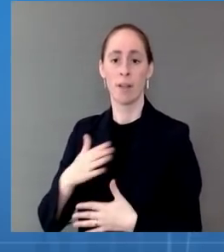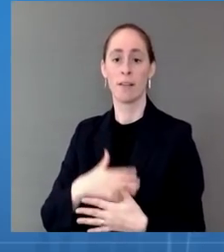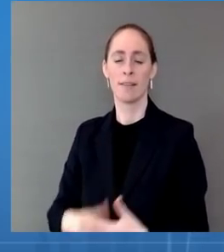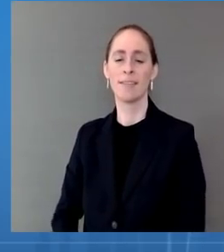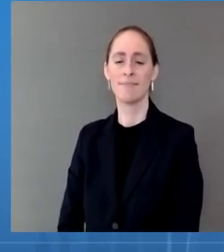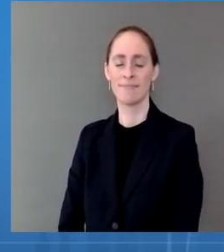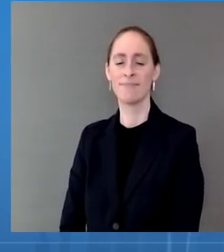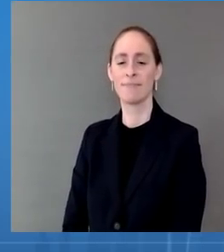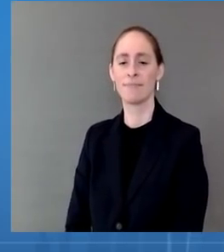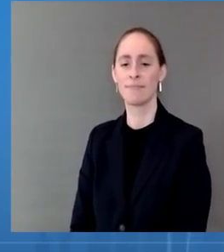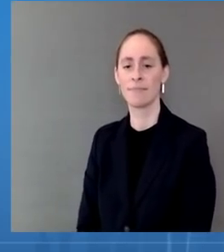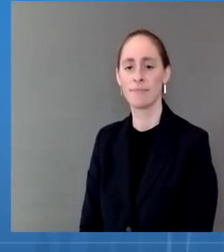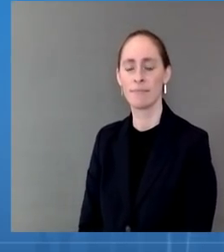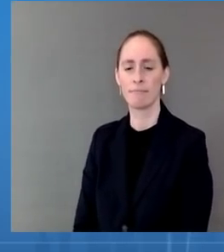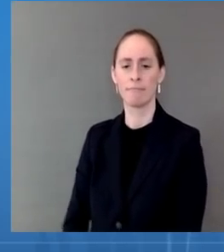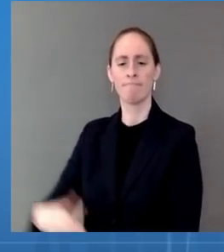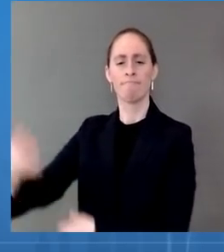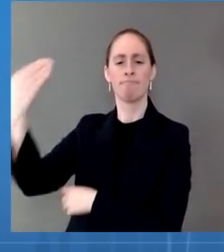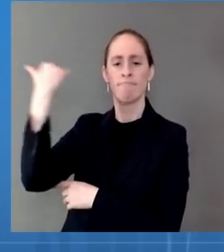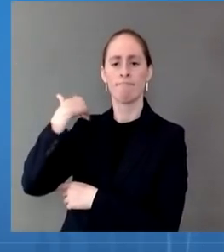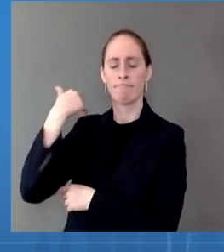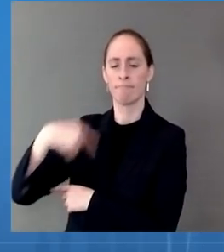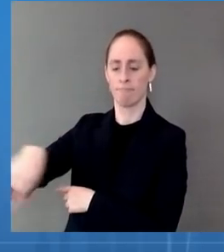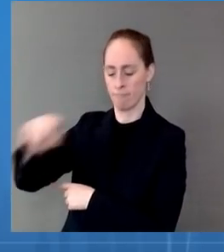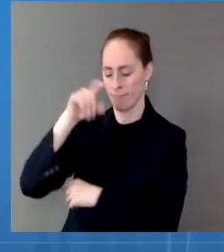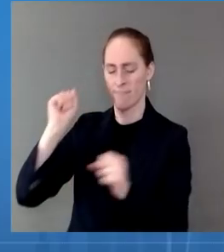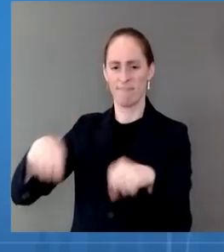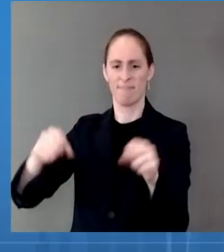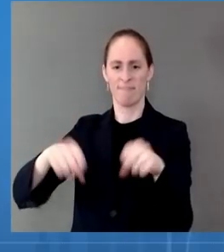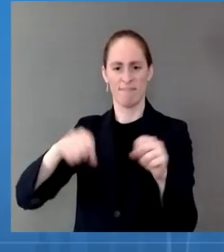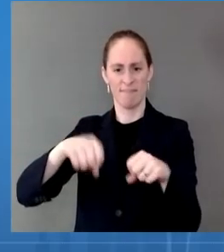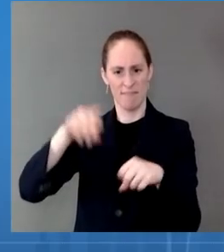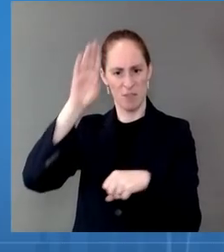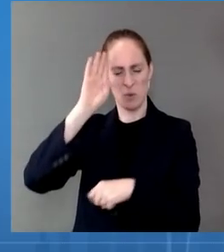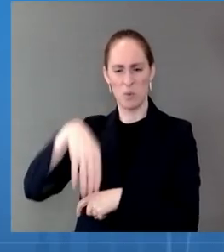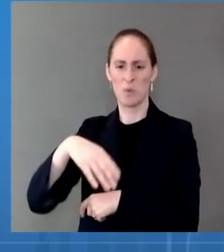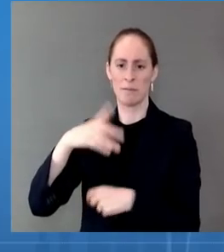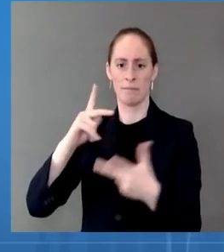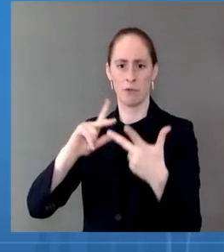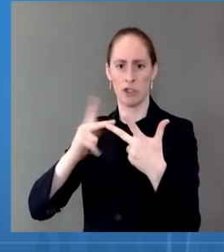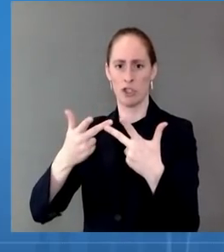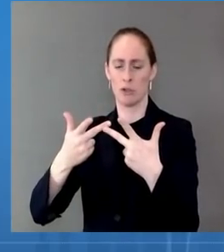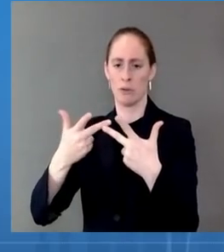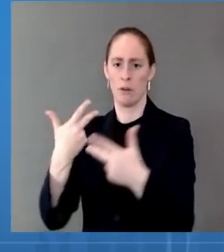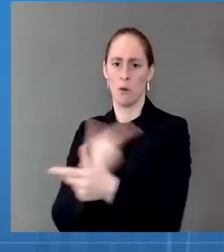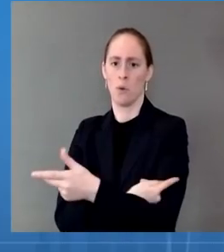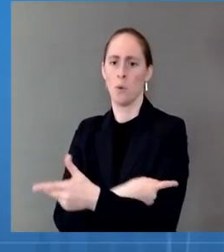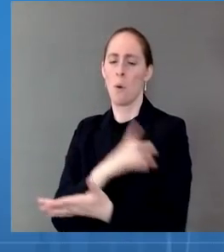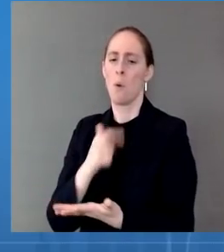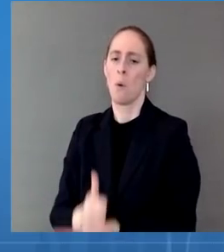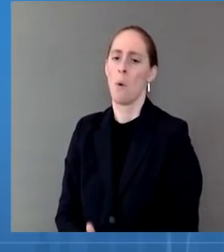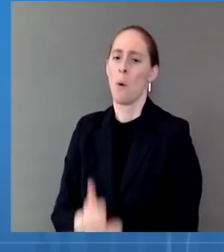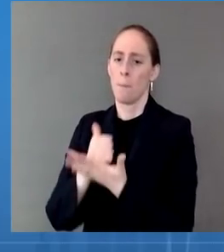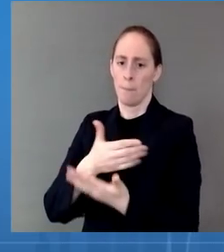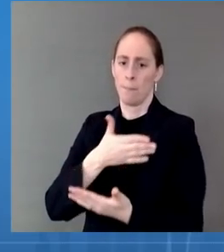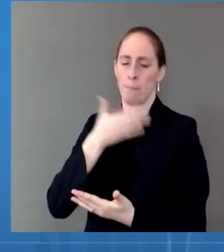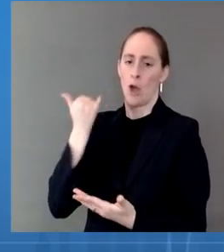Antibody titers against the al-Muqrin variant. So if you're concerned about SARS-CoV-2 in general